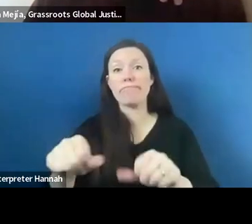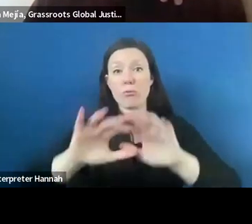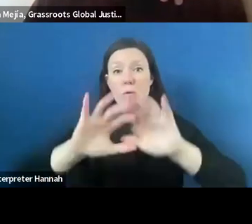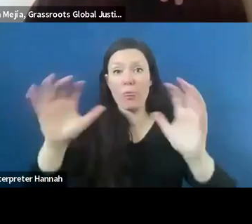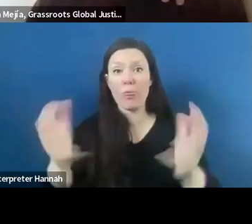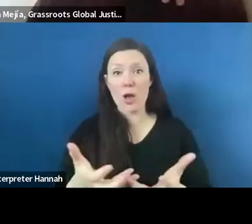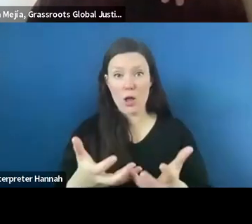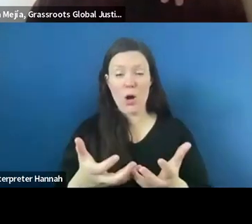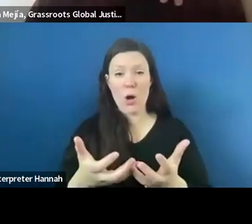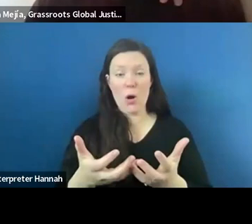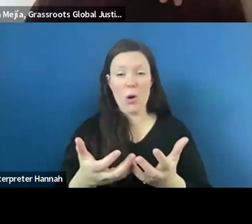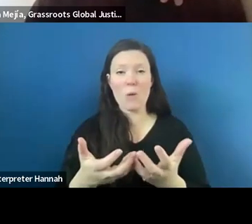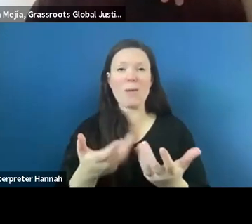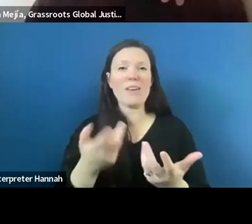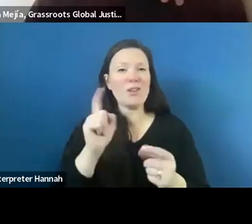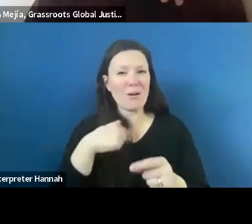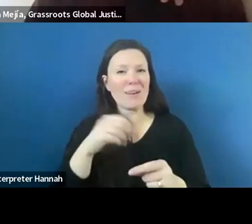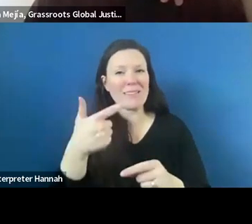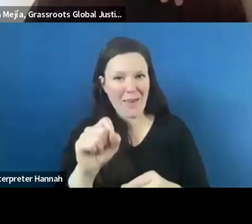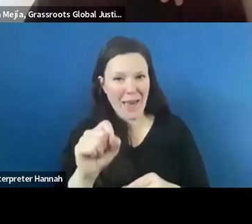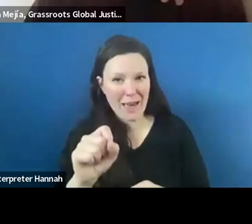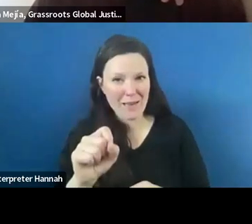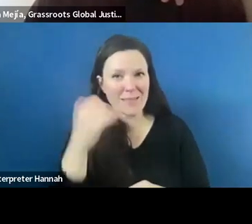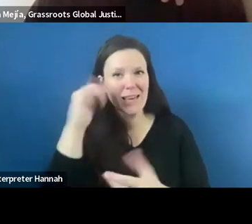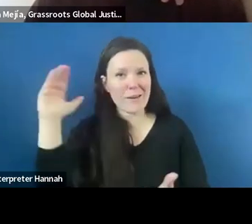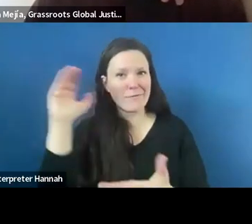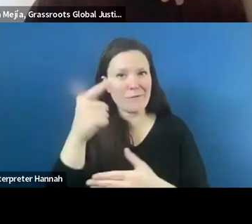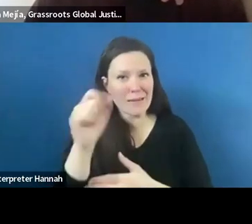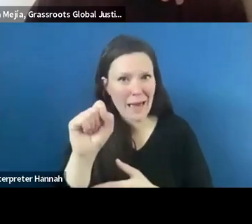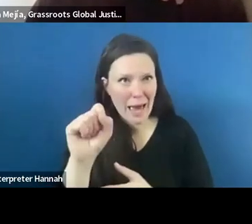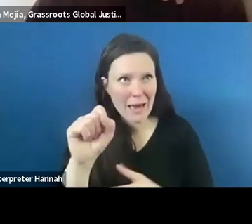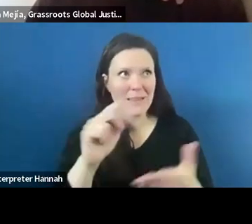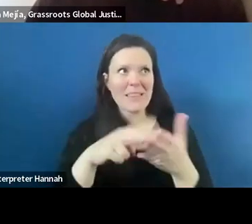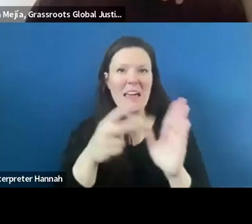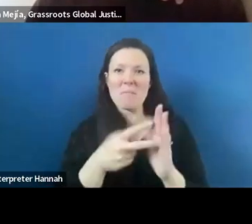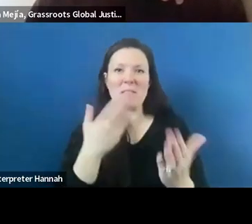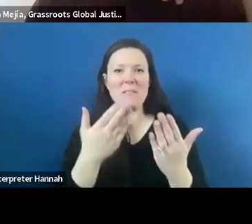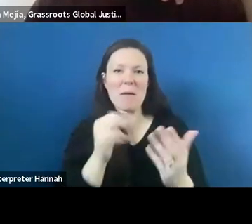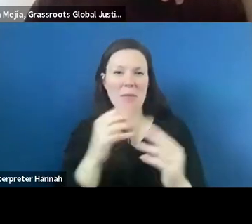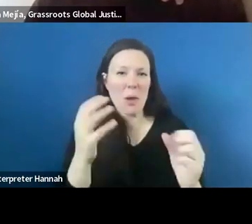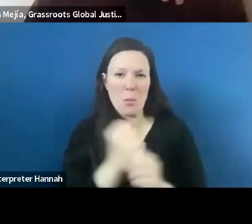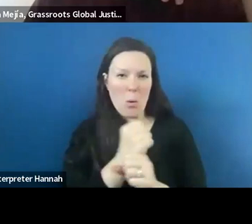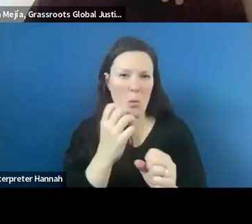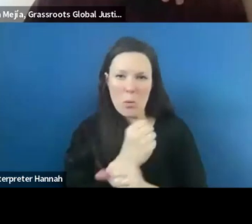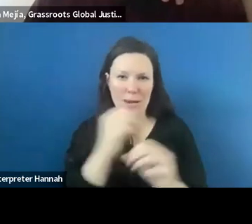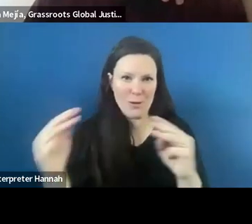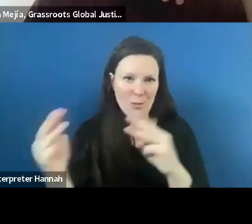So since then, the United States military has not reported its emissions until quite recently.